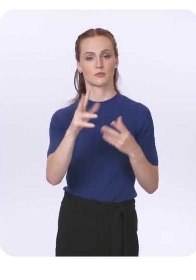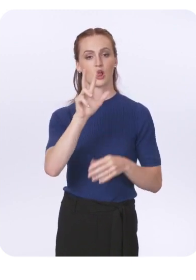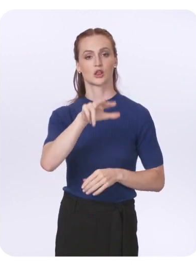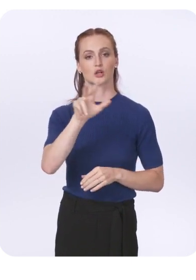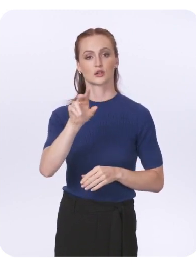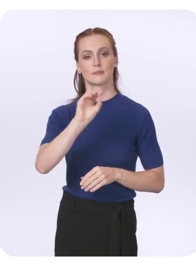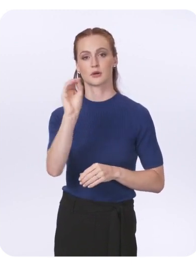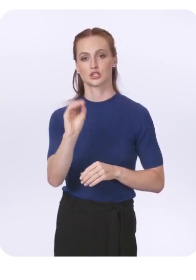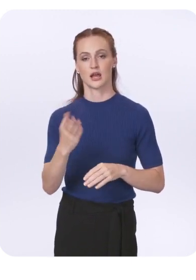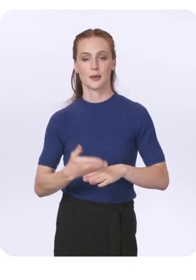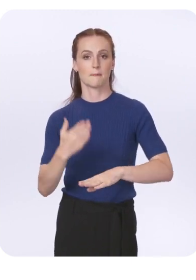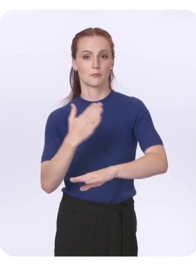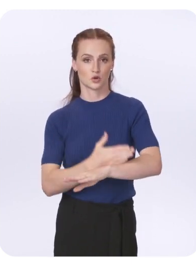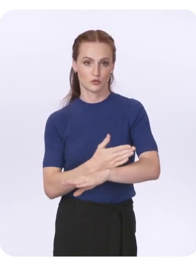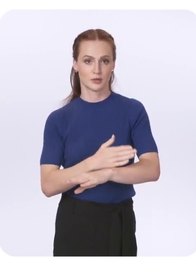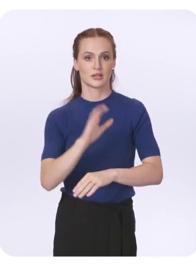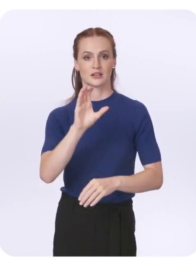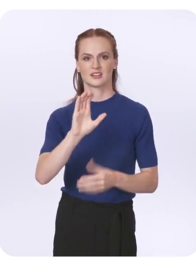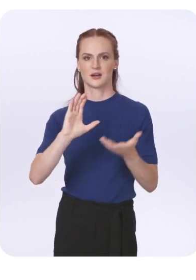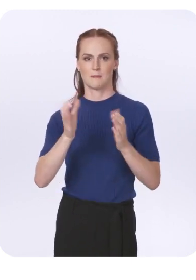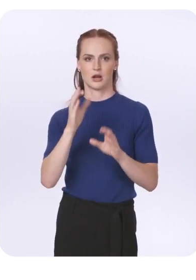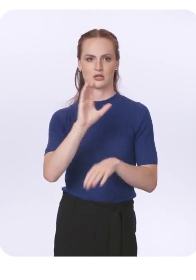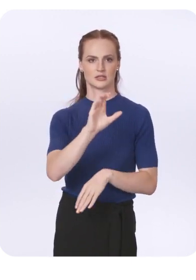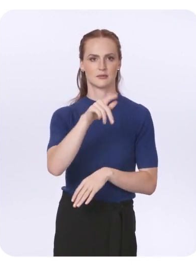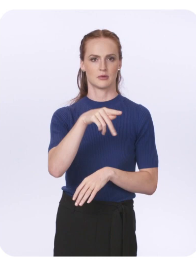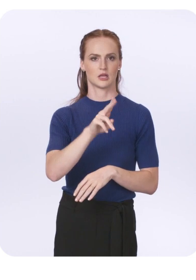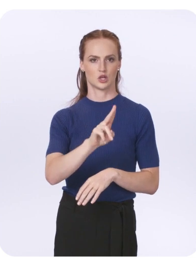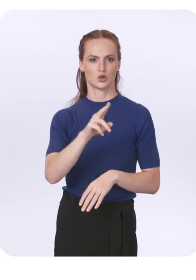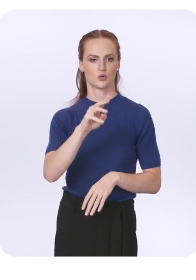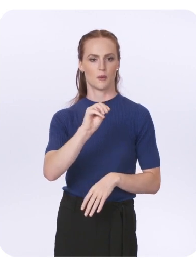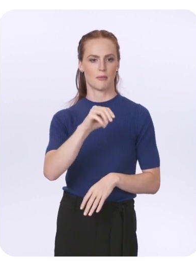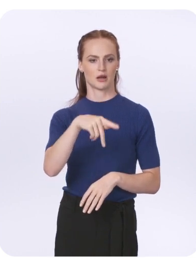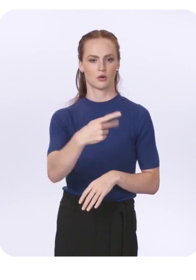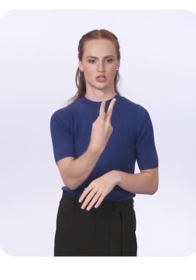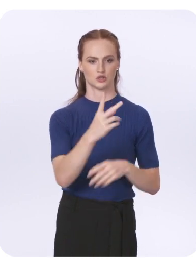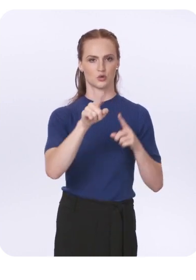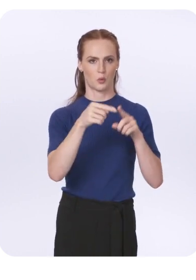over the CPU frequencies of the Quest 2 at its launch. And just like the Quest 2,